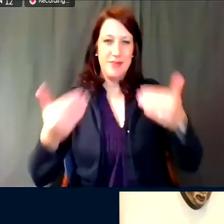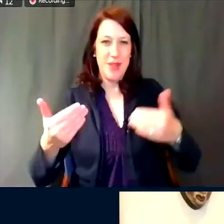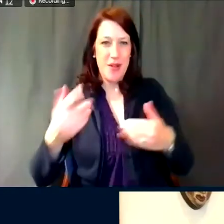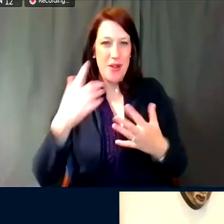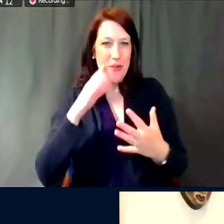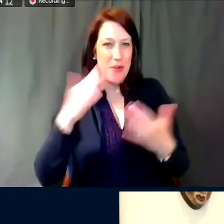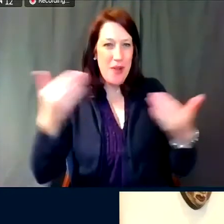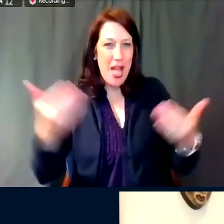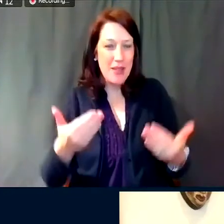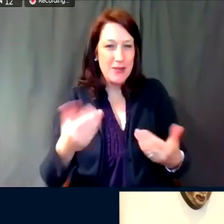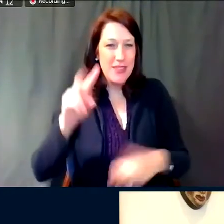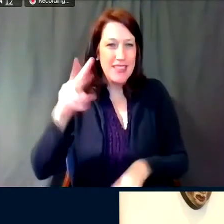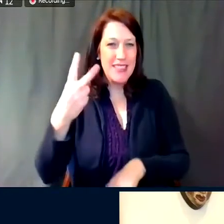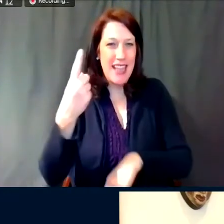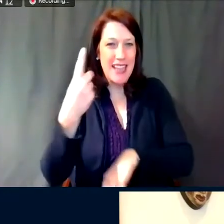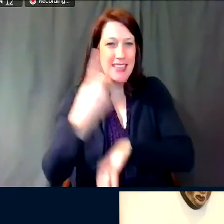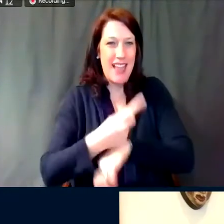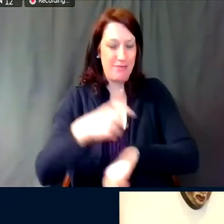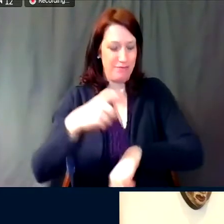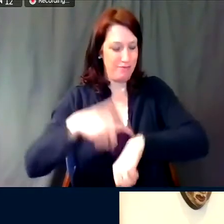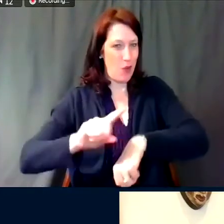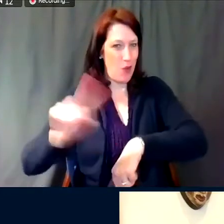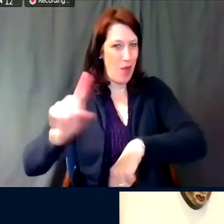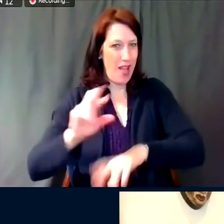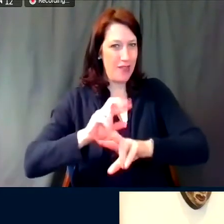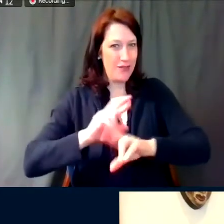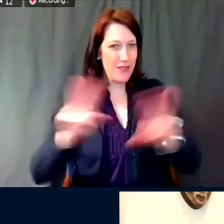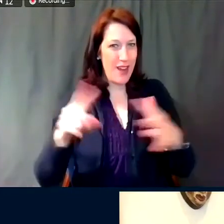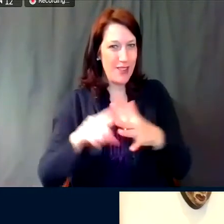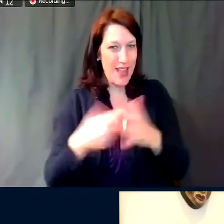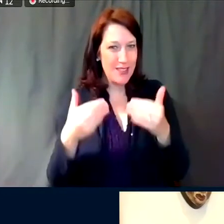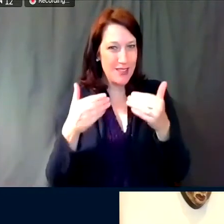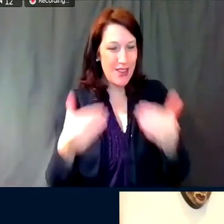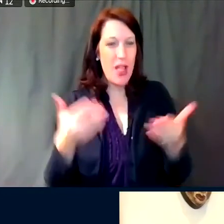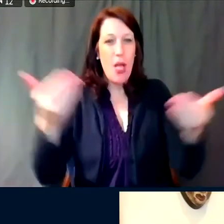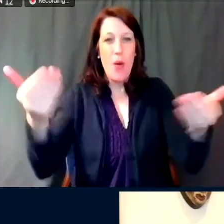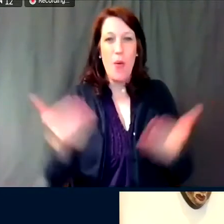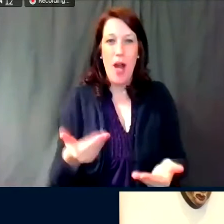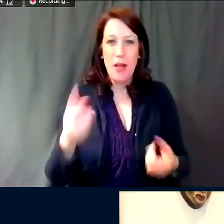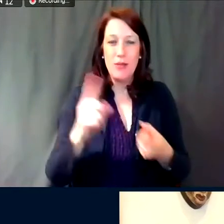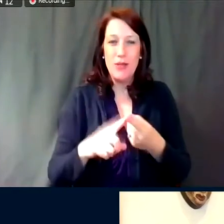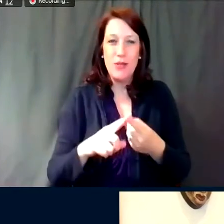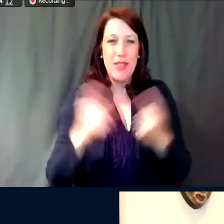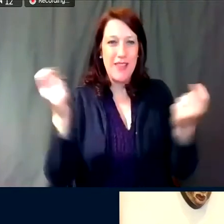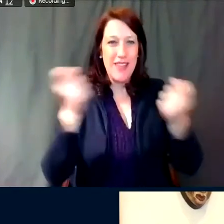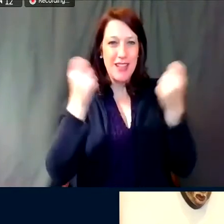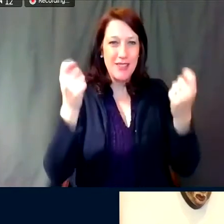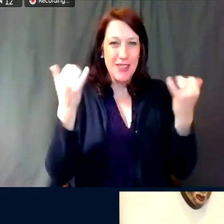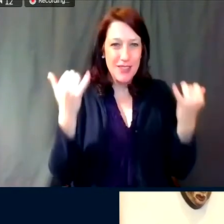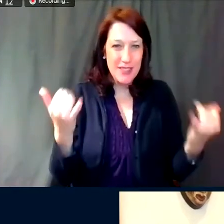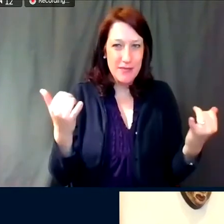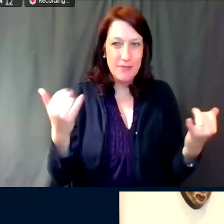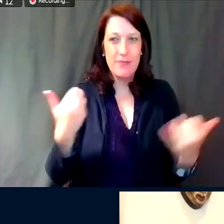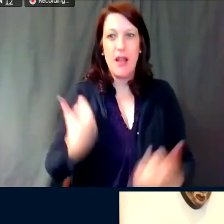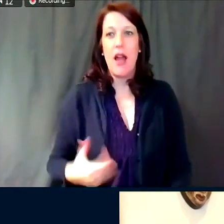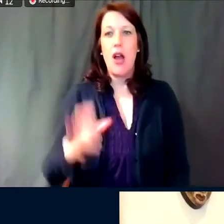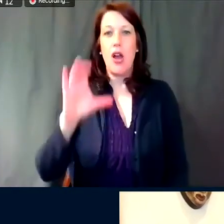I WANT TO WELCOME YOU TO THE SECOND DAY OF THE NIH'S BEHAVIORAL AND SOCIAL SCIENCE RESEARCH FESTIVAL. I'M CHRISTINE HUNTER, DEPUTY